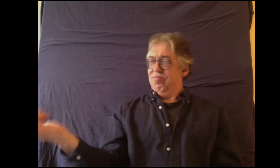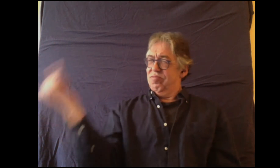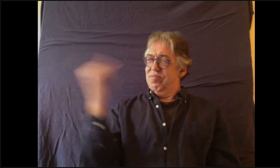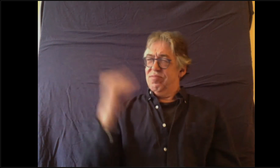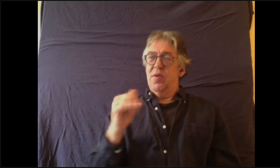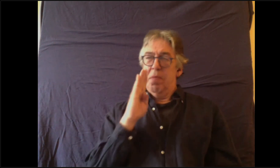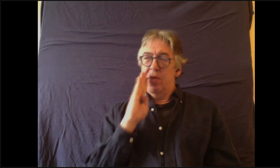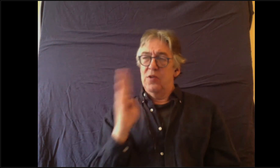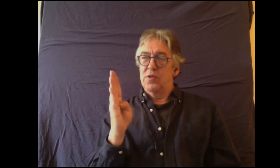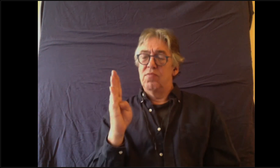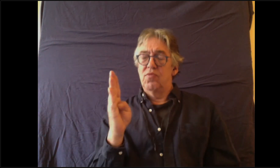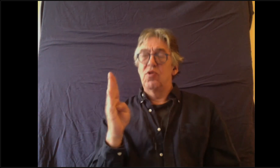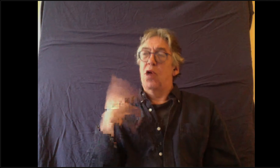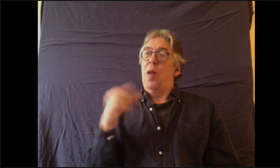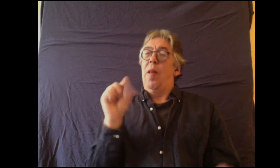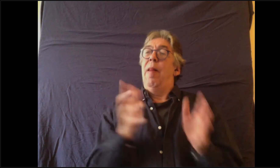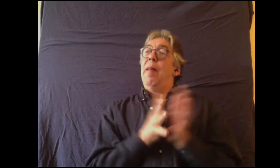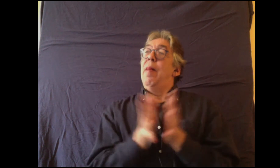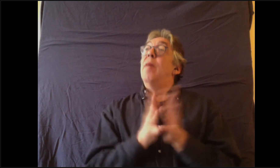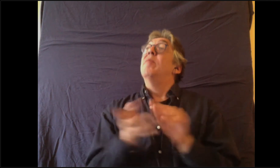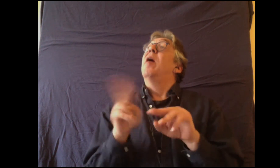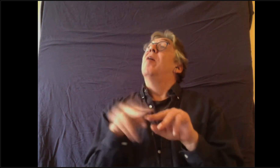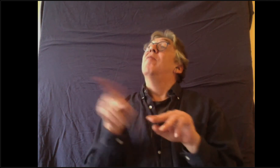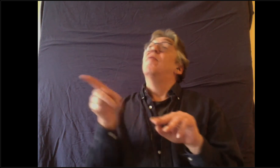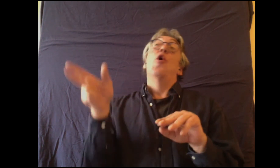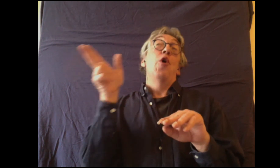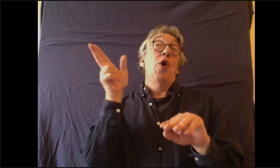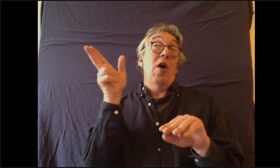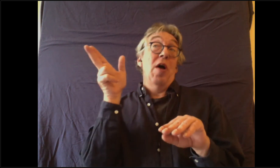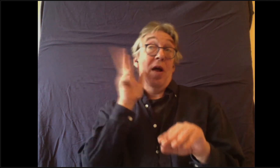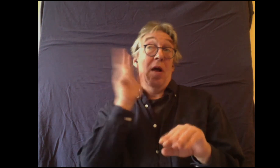And then if you can hear me, then you can compliment.